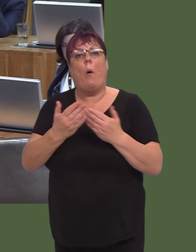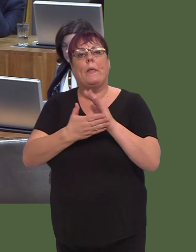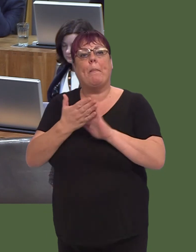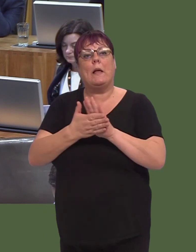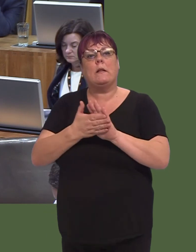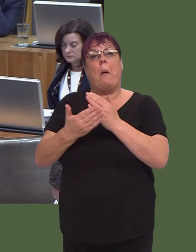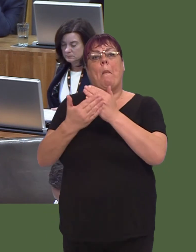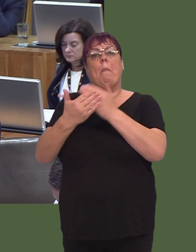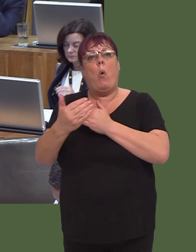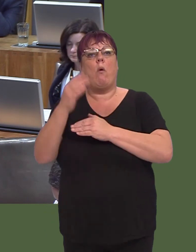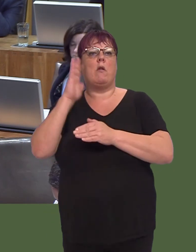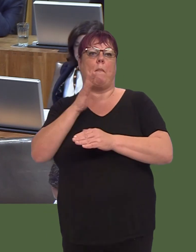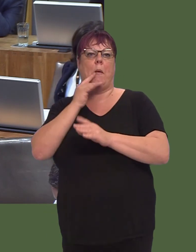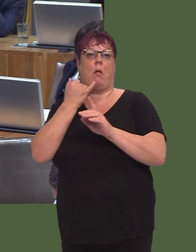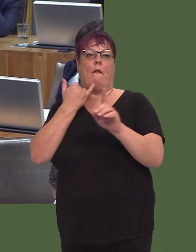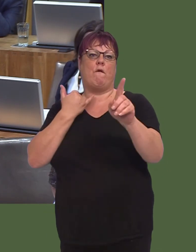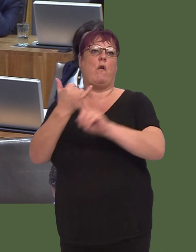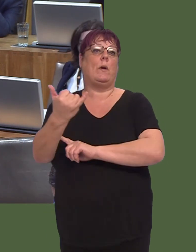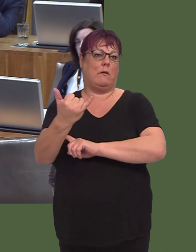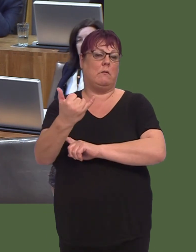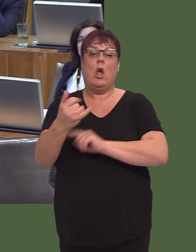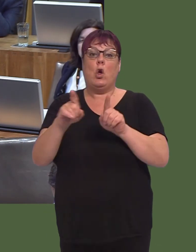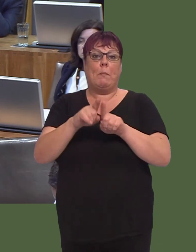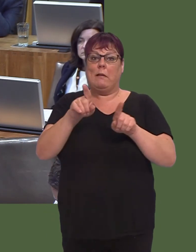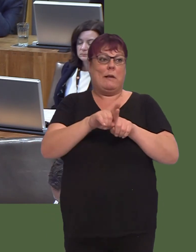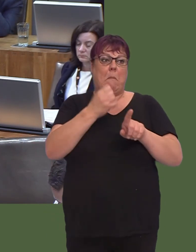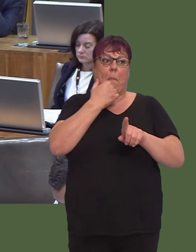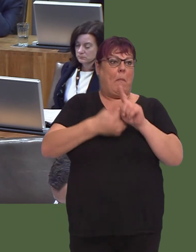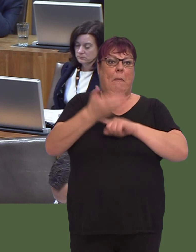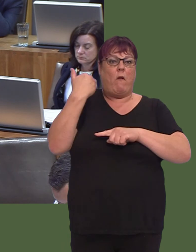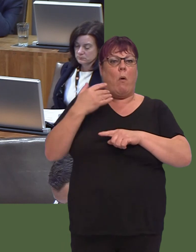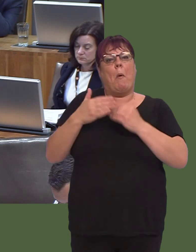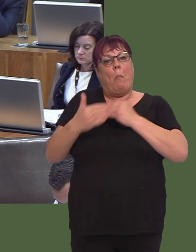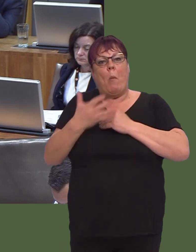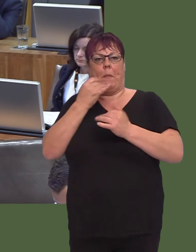mean there are more young people who are reporting the issue even though the numbers may well be steady?